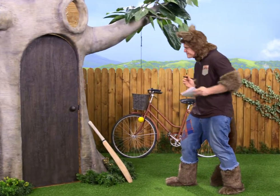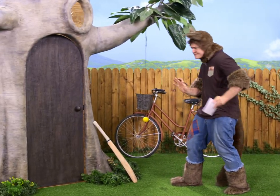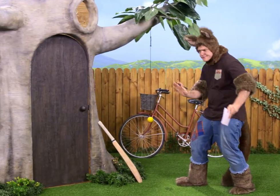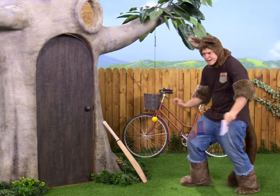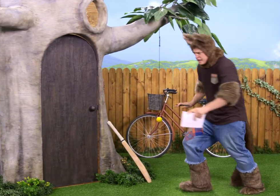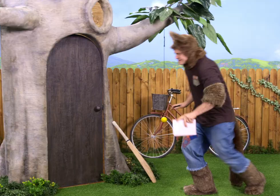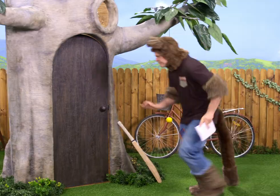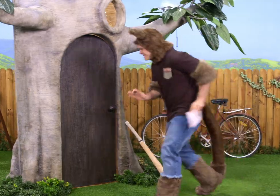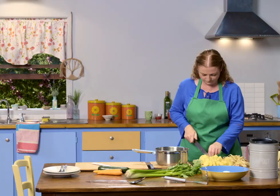Right.